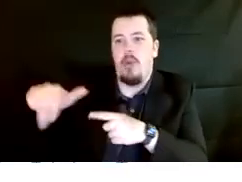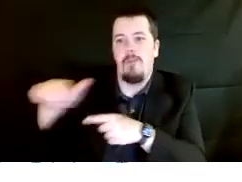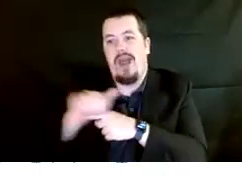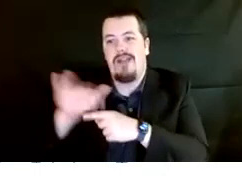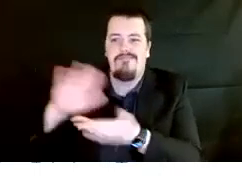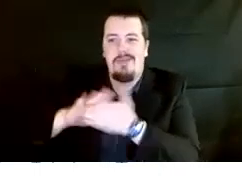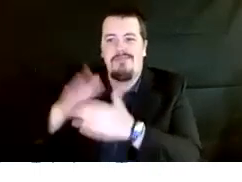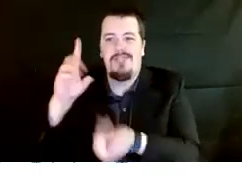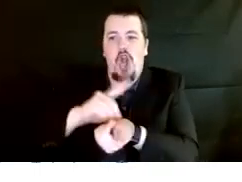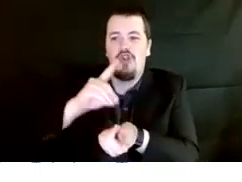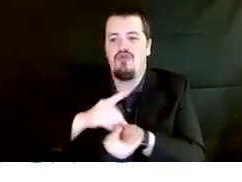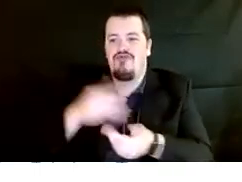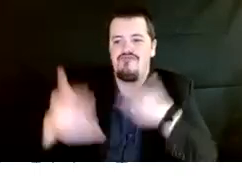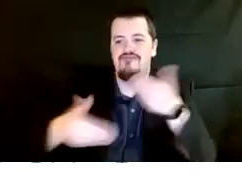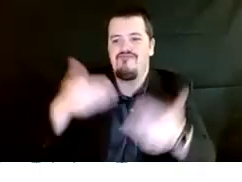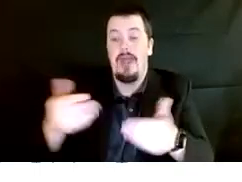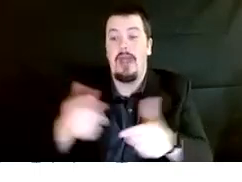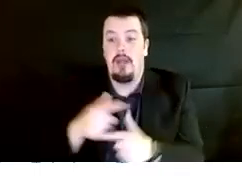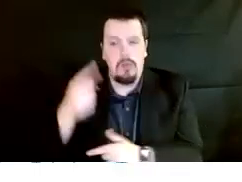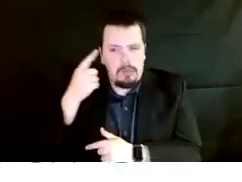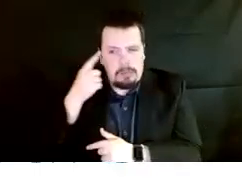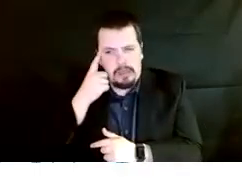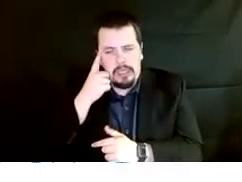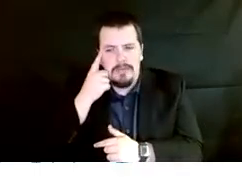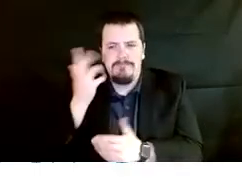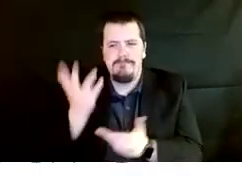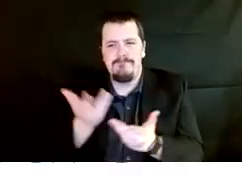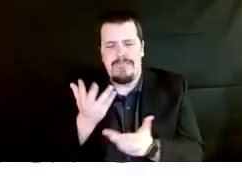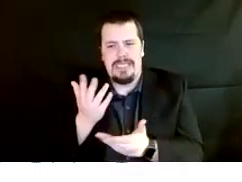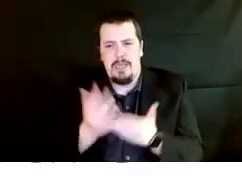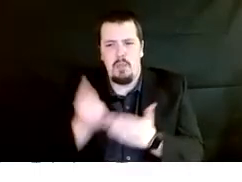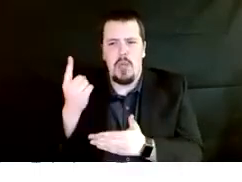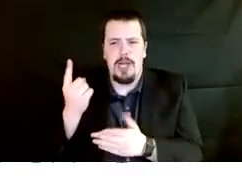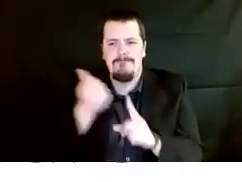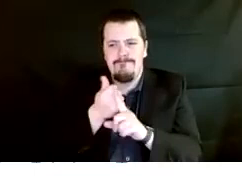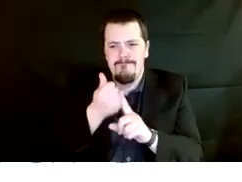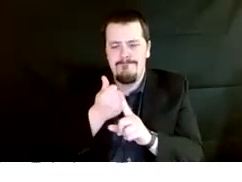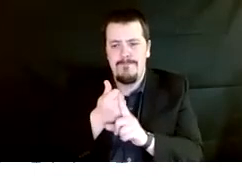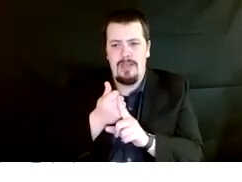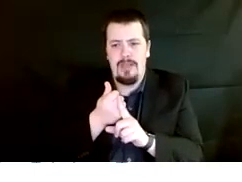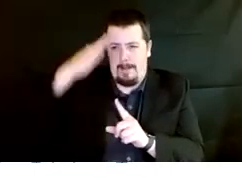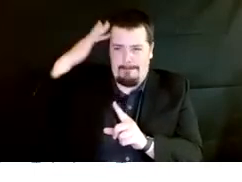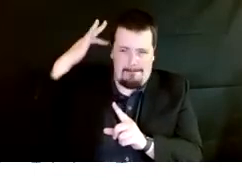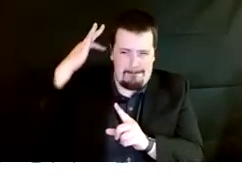um so we were thinking about someone who had barely finished medical school